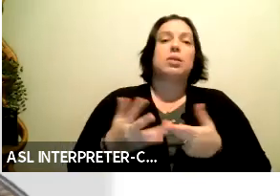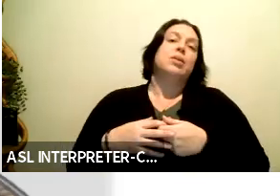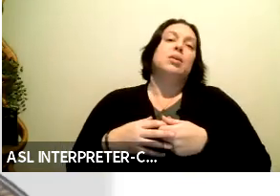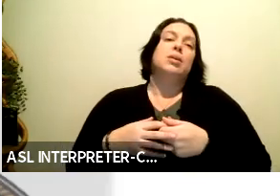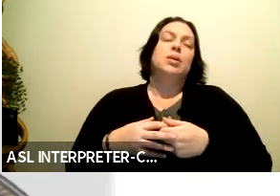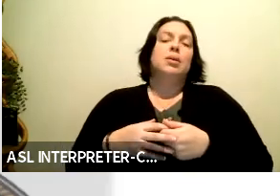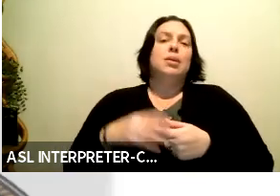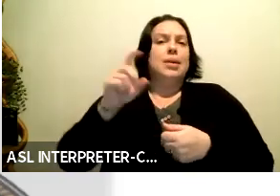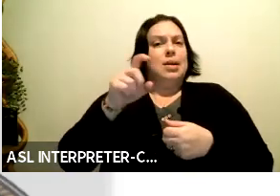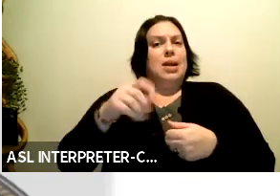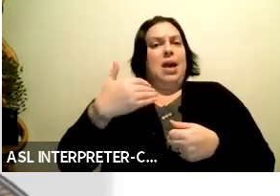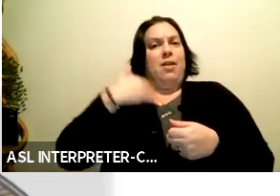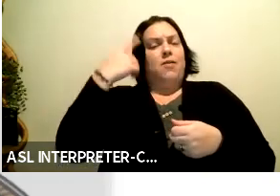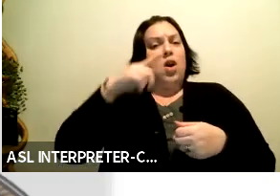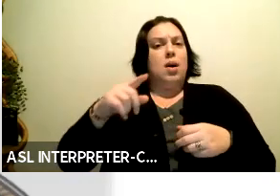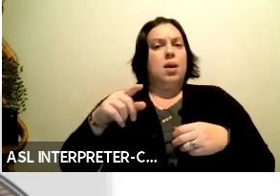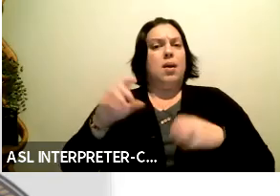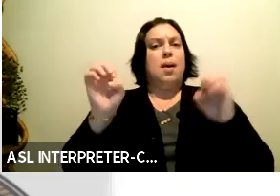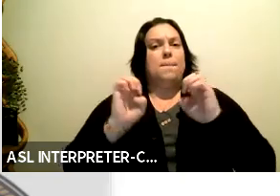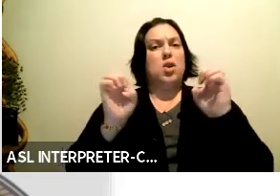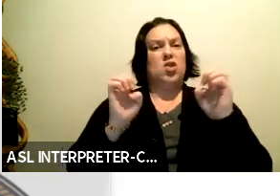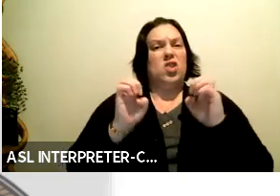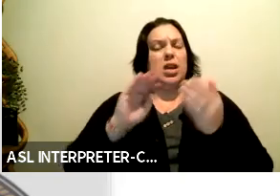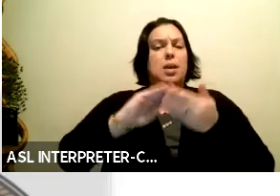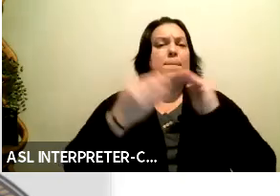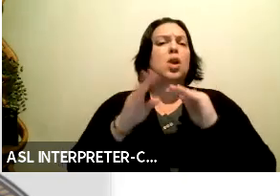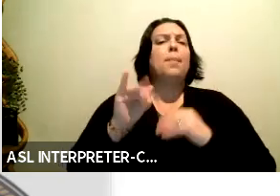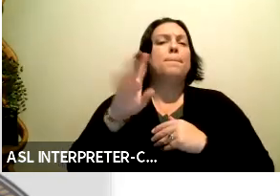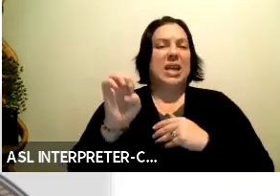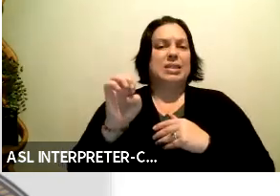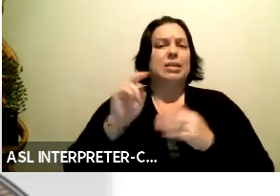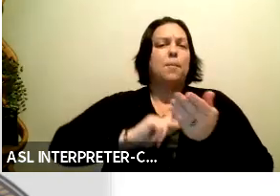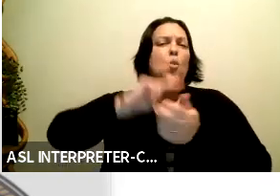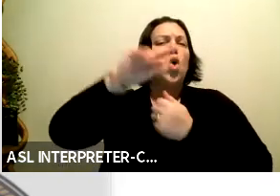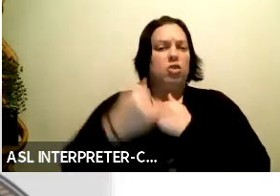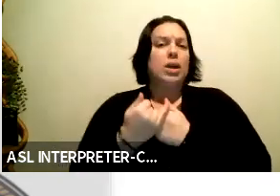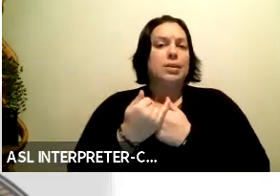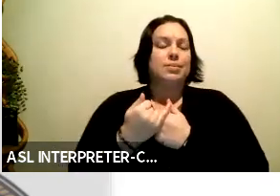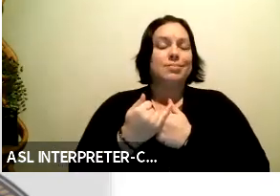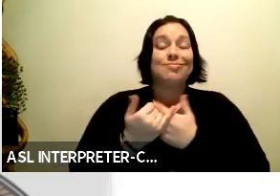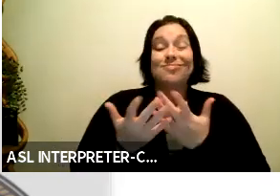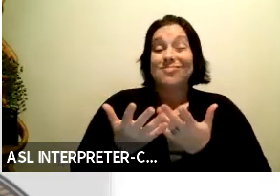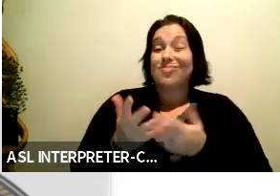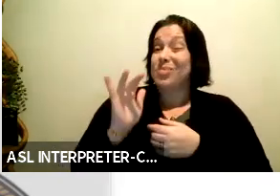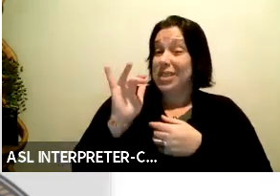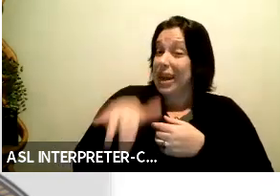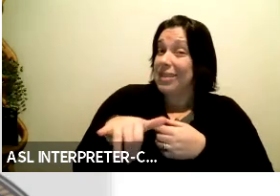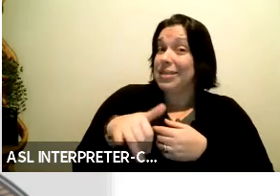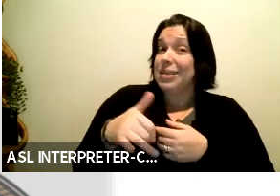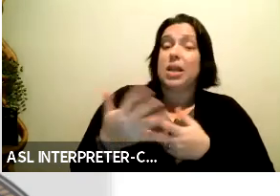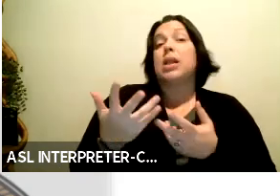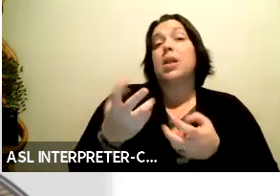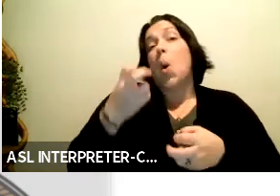community based contracts. We're still working on that. That was that's a little bit harder to do,